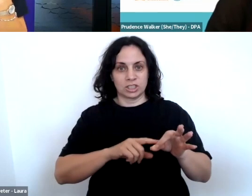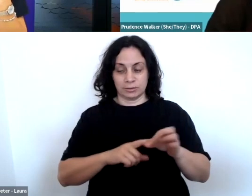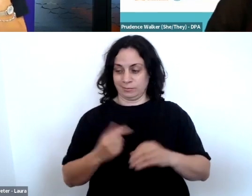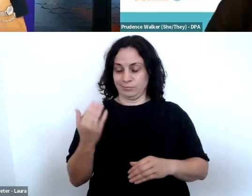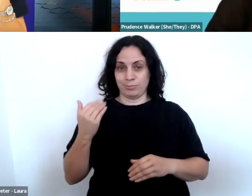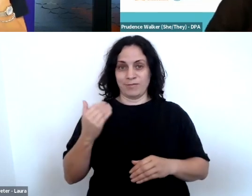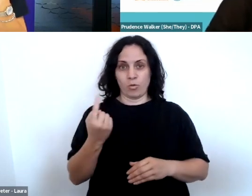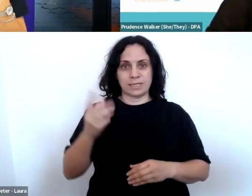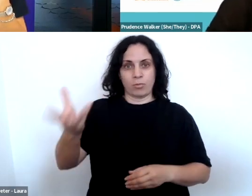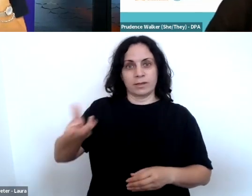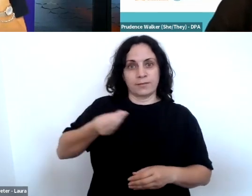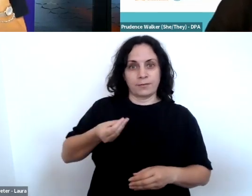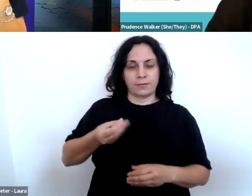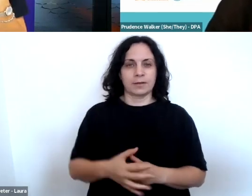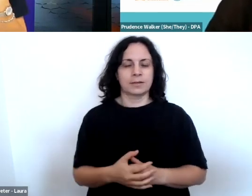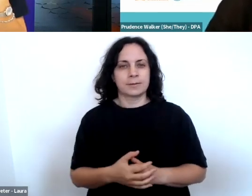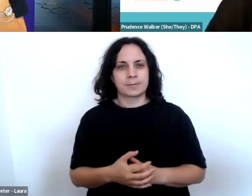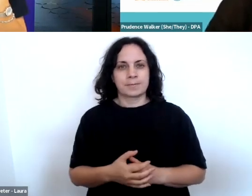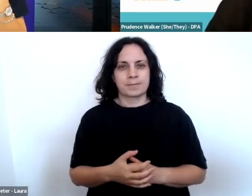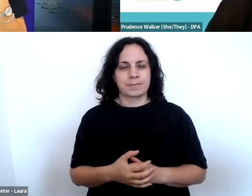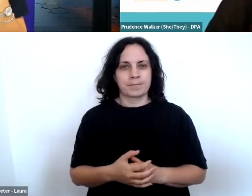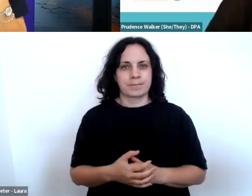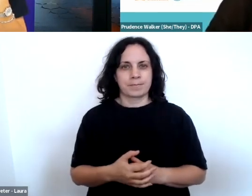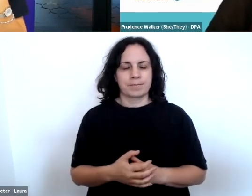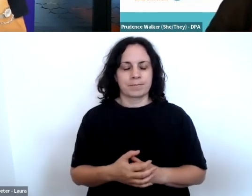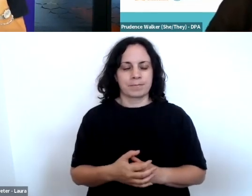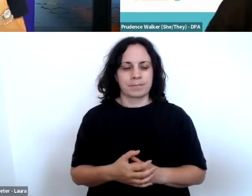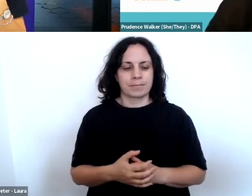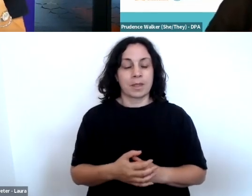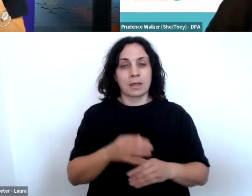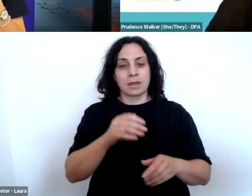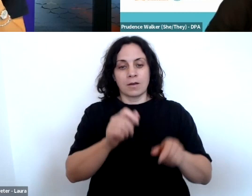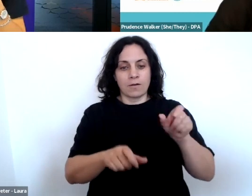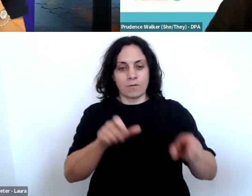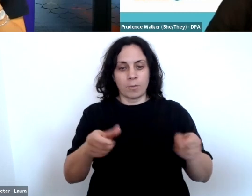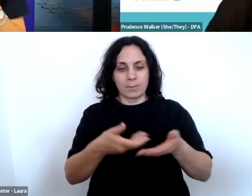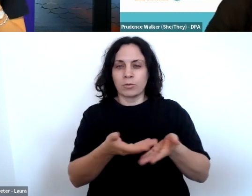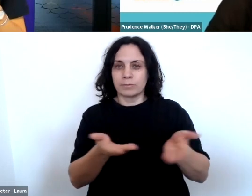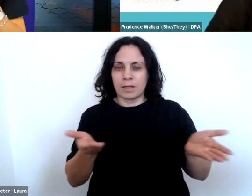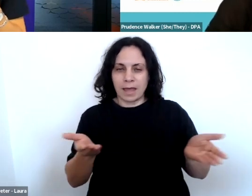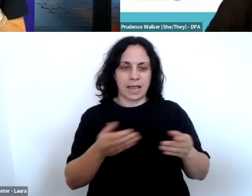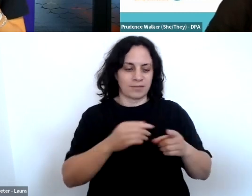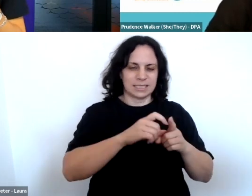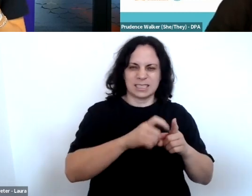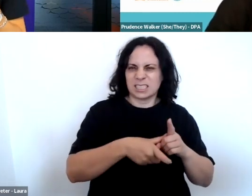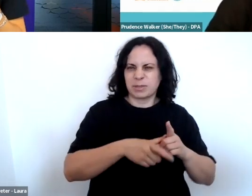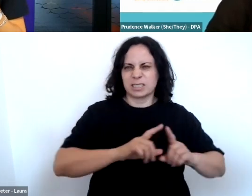was how do you plan to ensure people with disabilities who have mental health issues get an appropriate